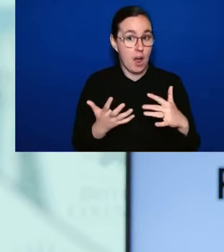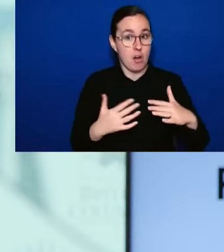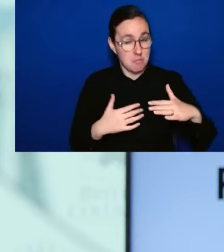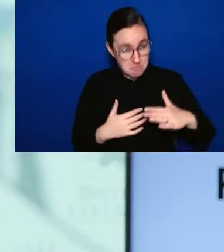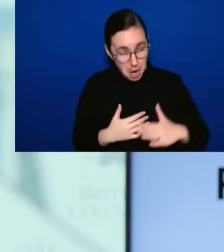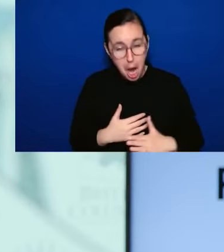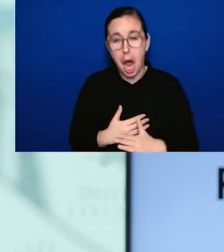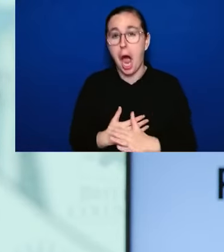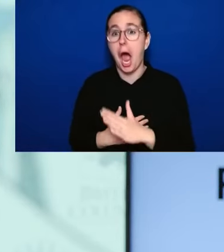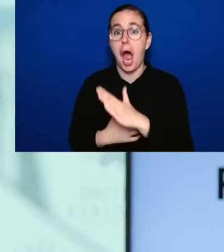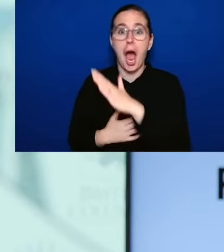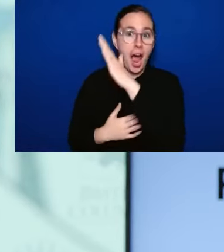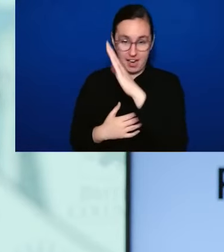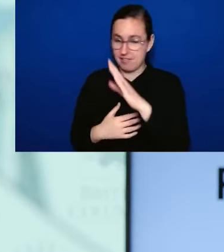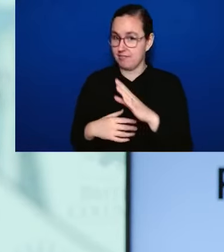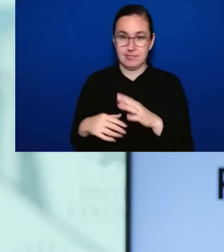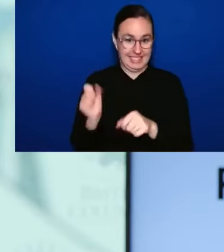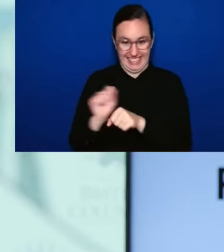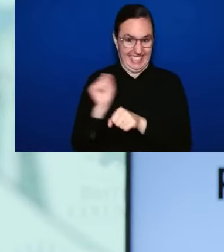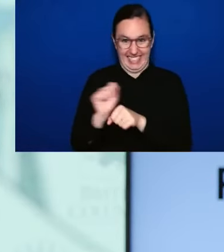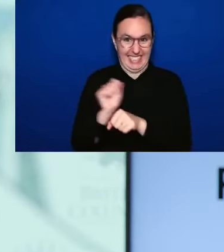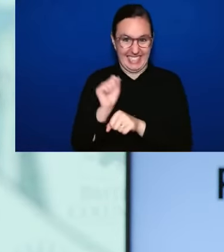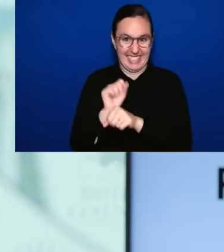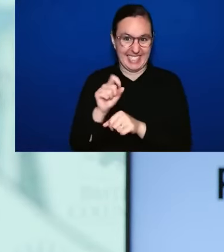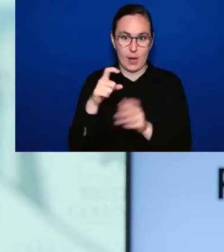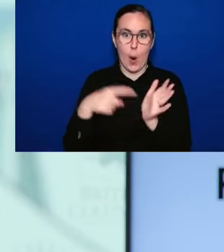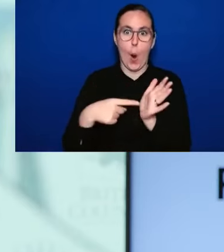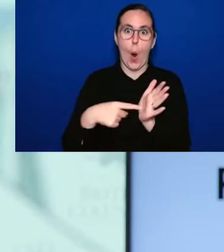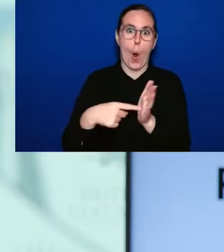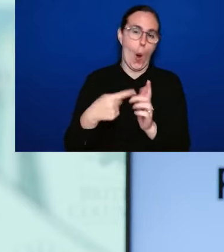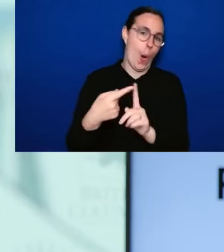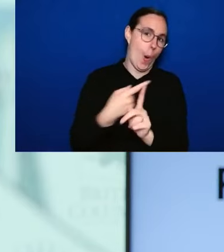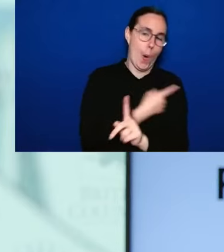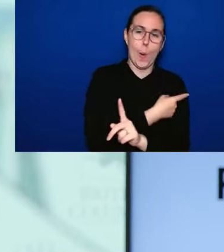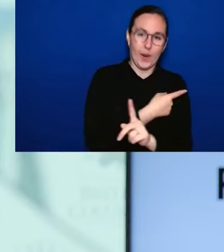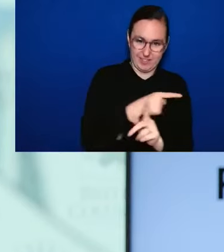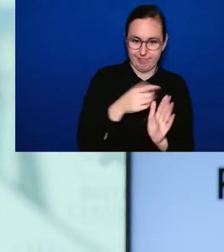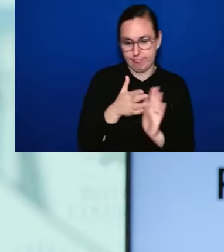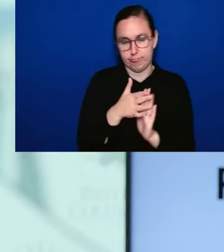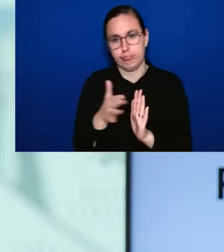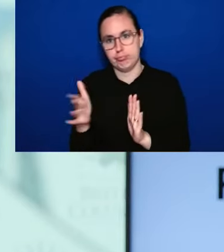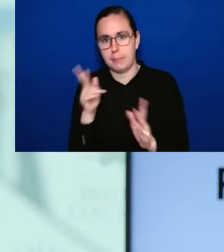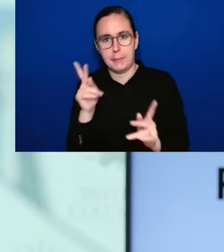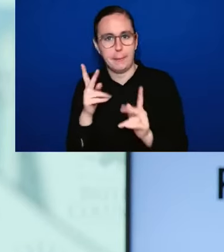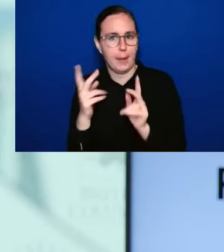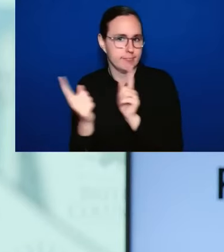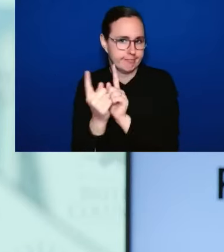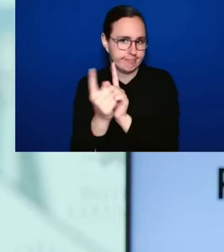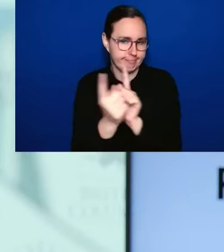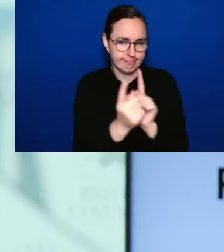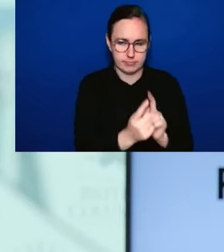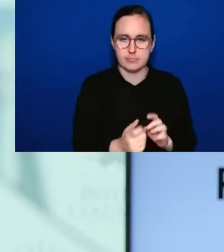the broader question as well. Is it's our certainly our